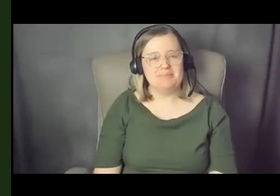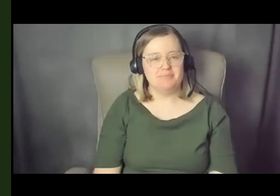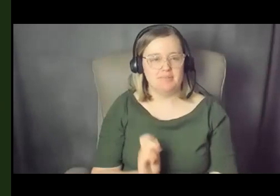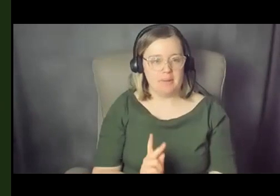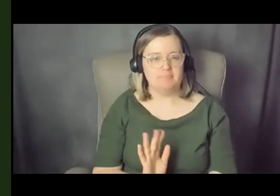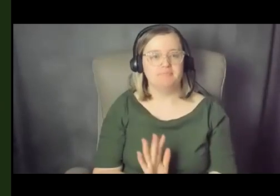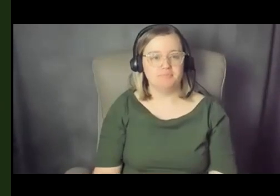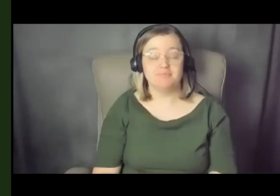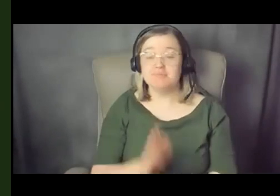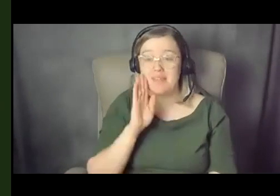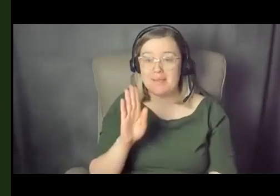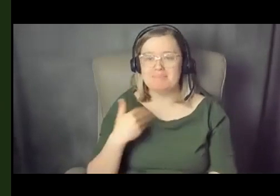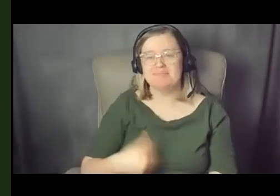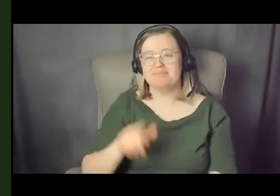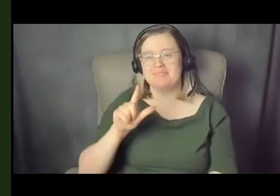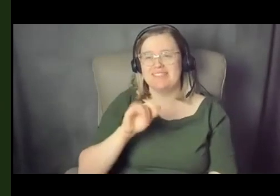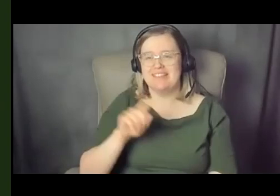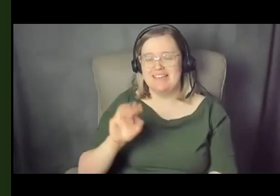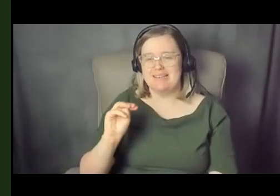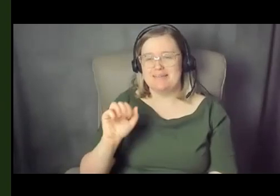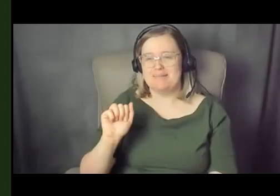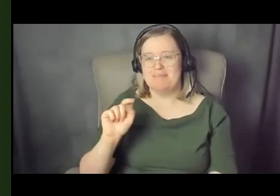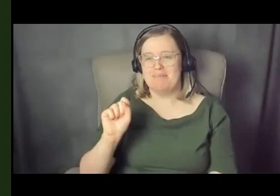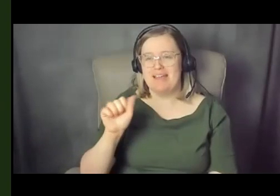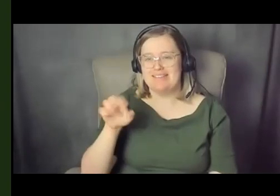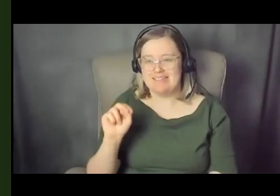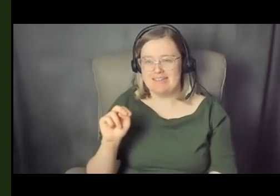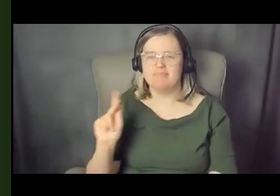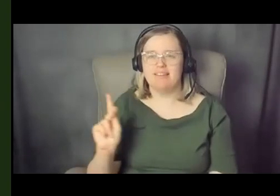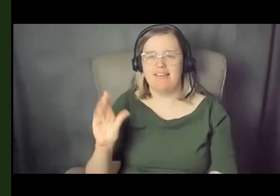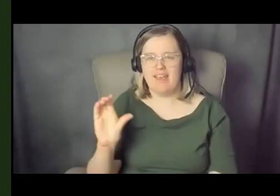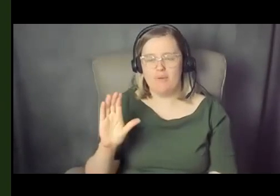Hi, I am Liz Matson, I'm King County's project manager for the